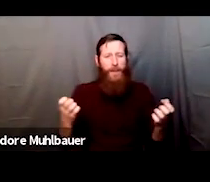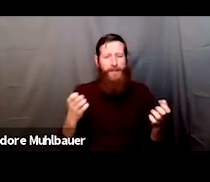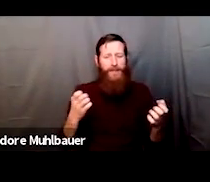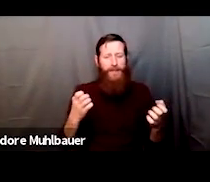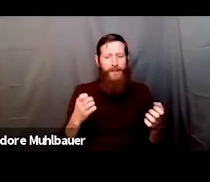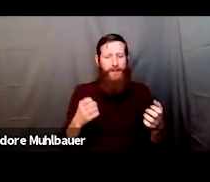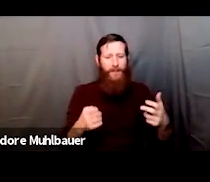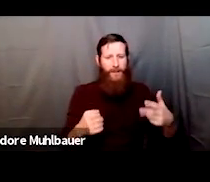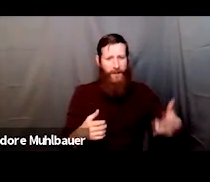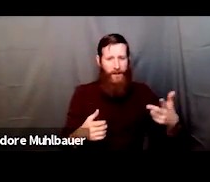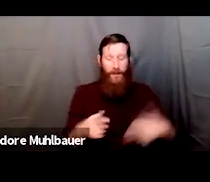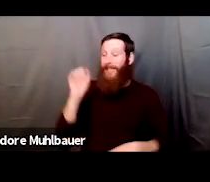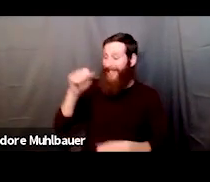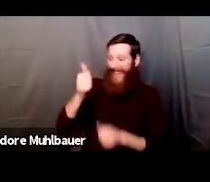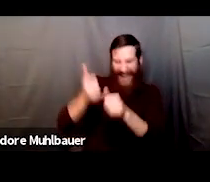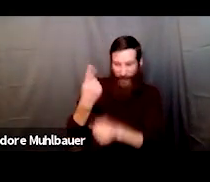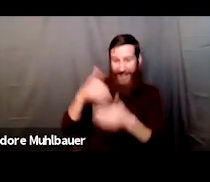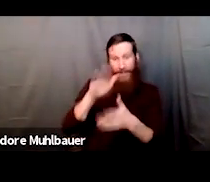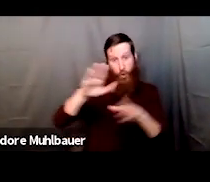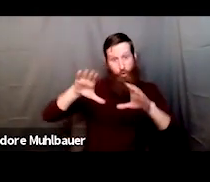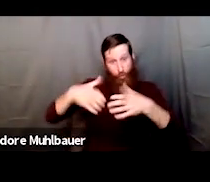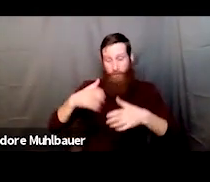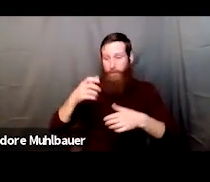Yes every one in the group should have each piece of gear.